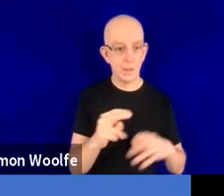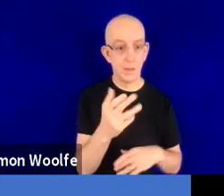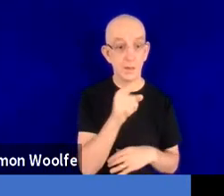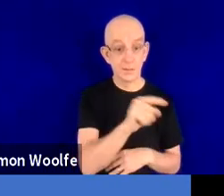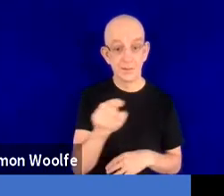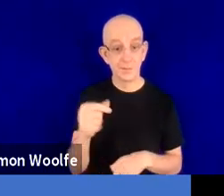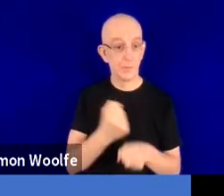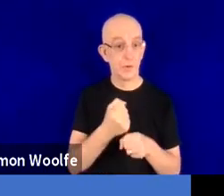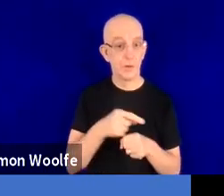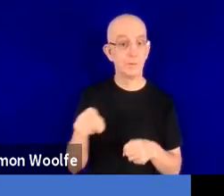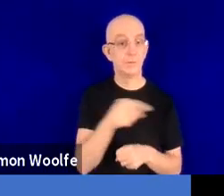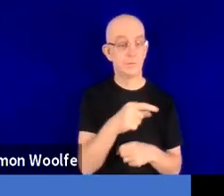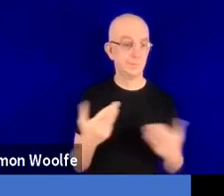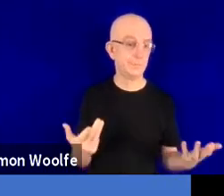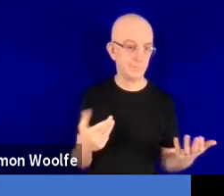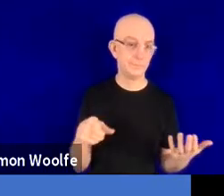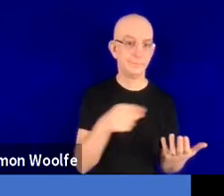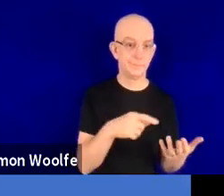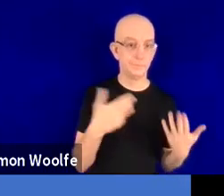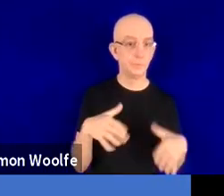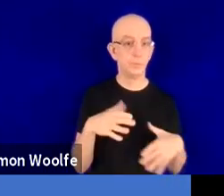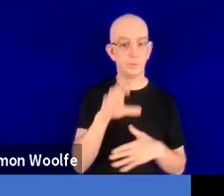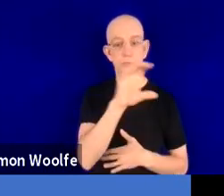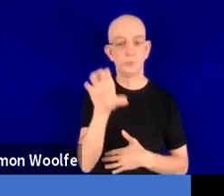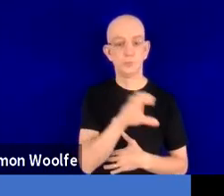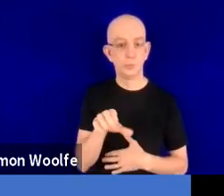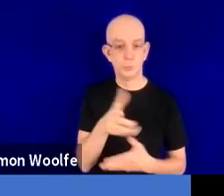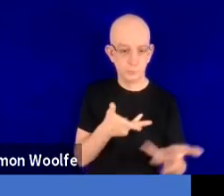made their participation in discussion with government on social protection easier